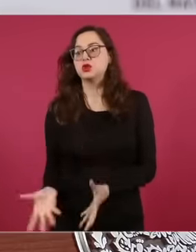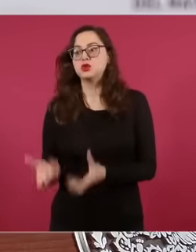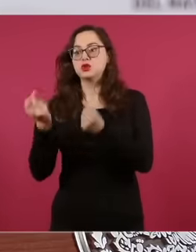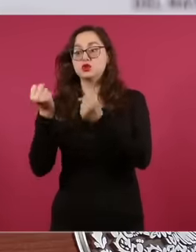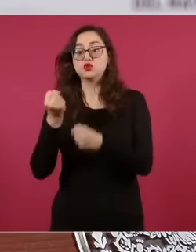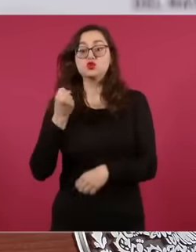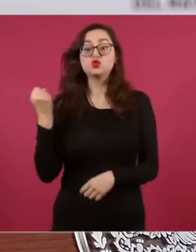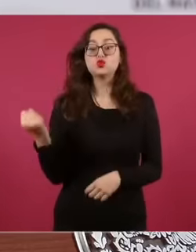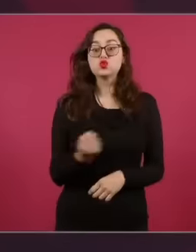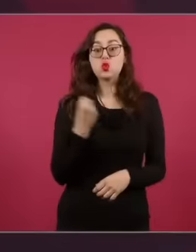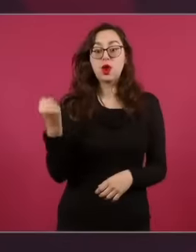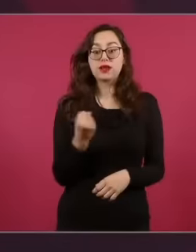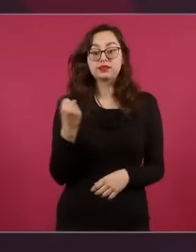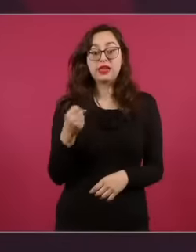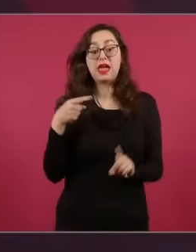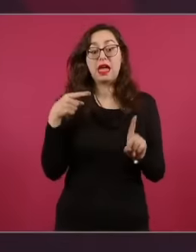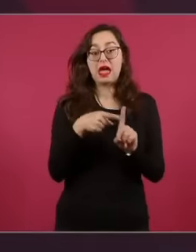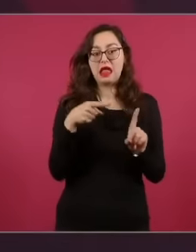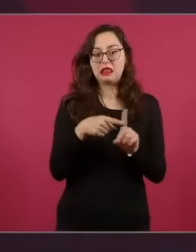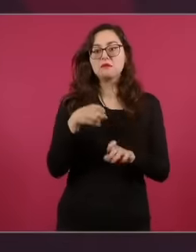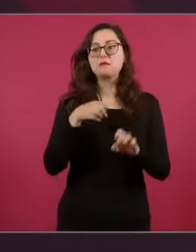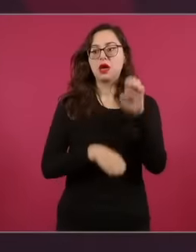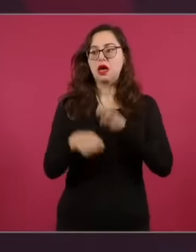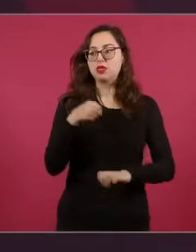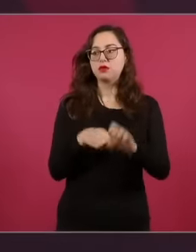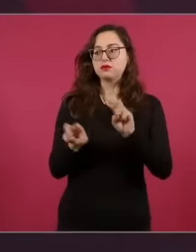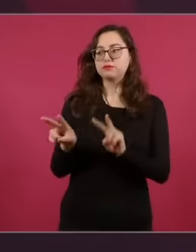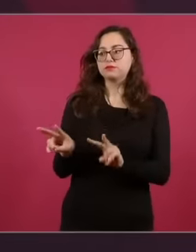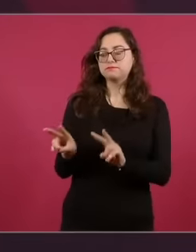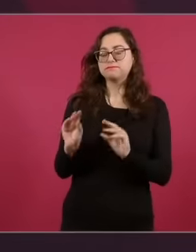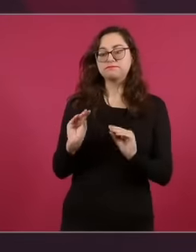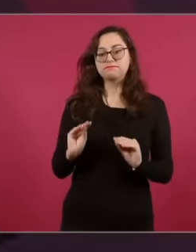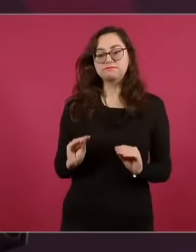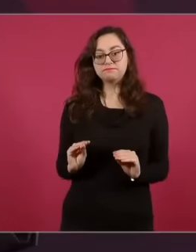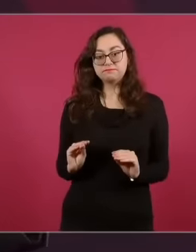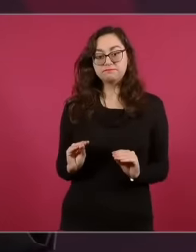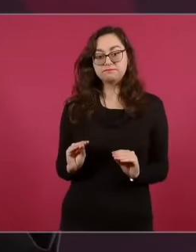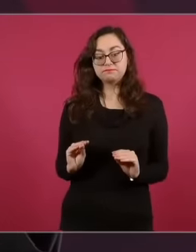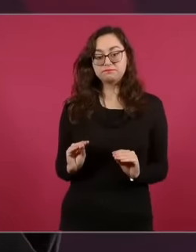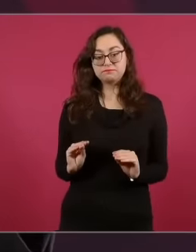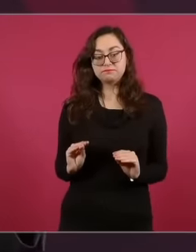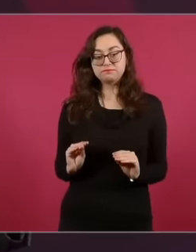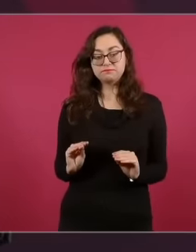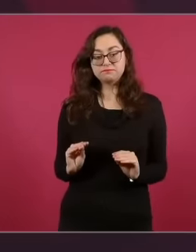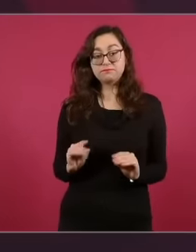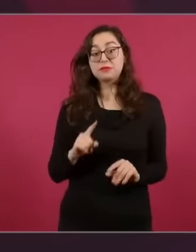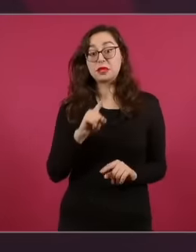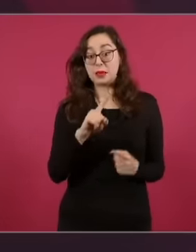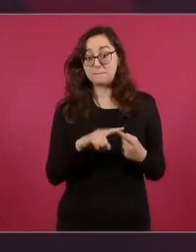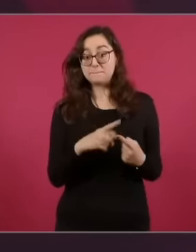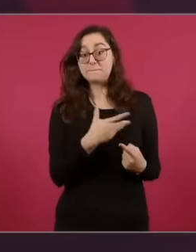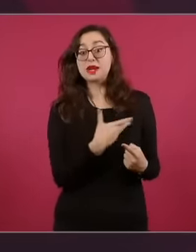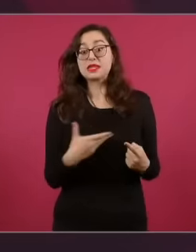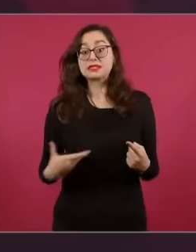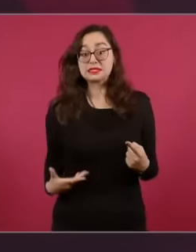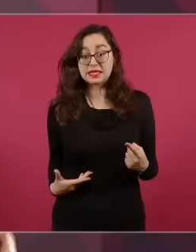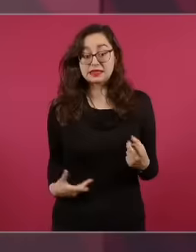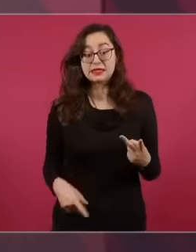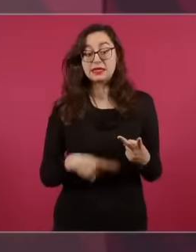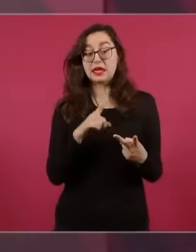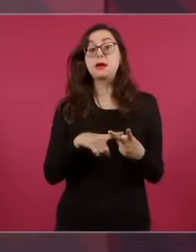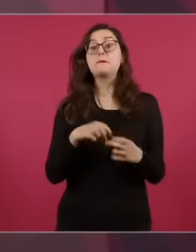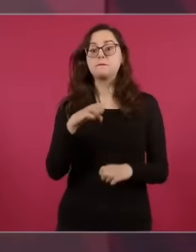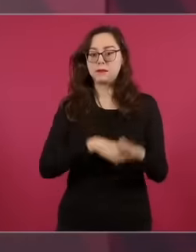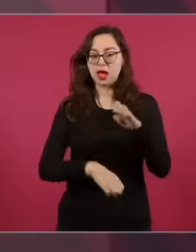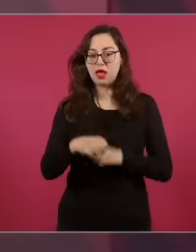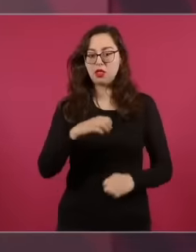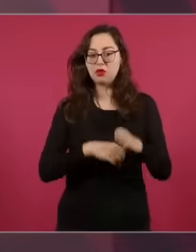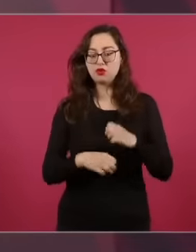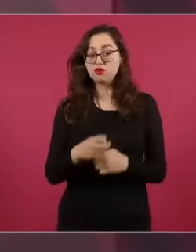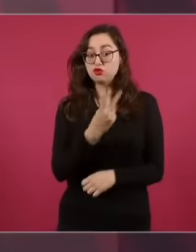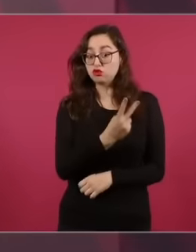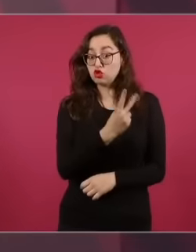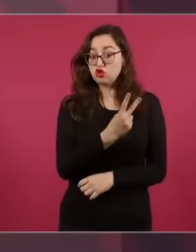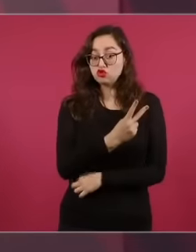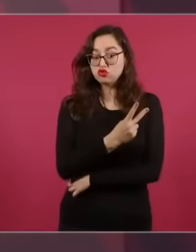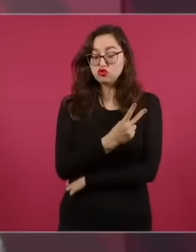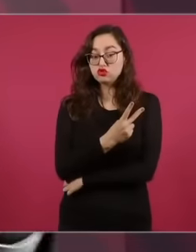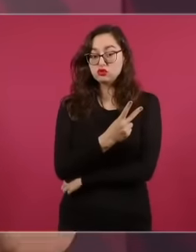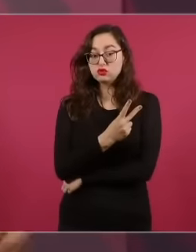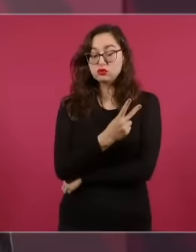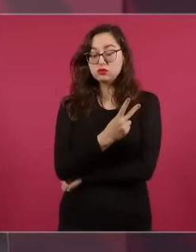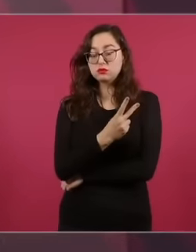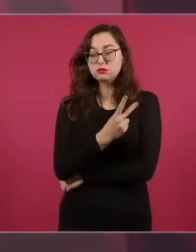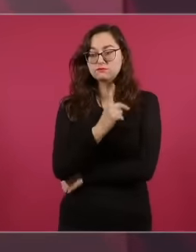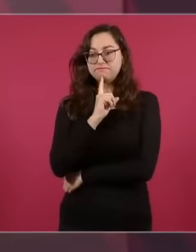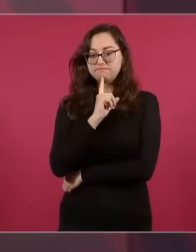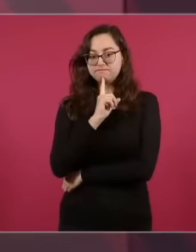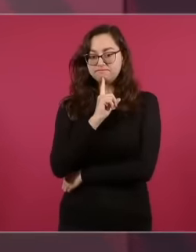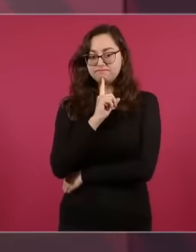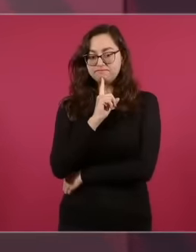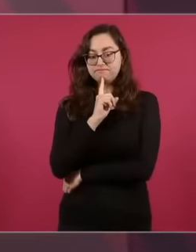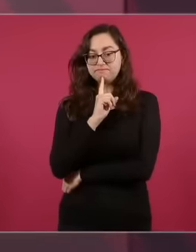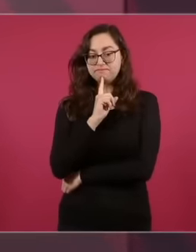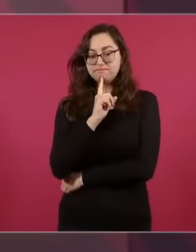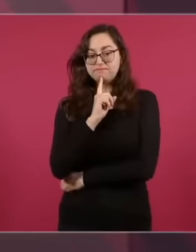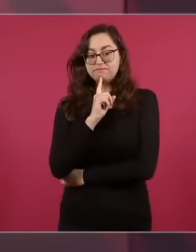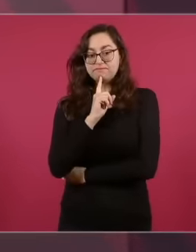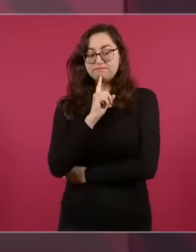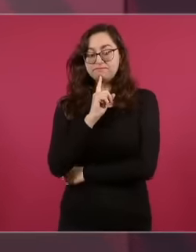President Rosbel and the ambassador behave as best as possible respectful of the